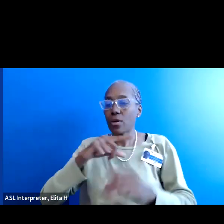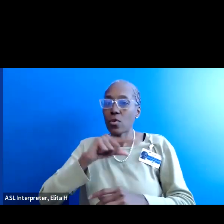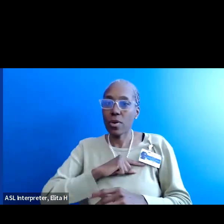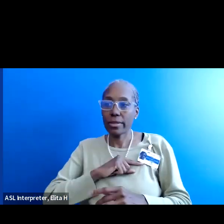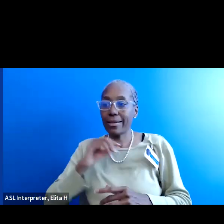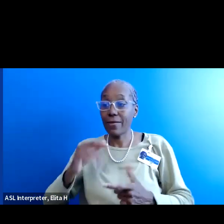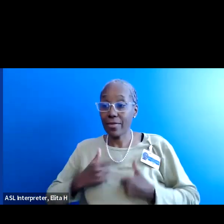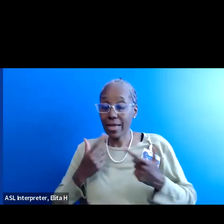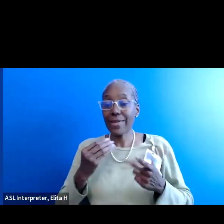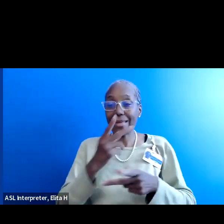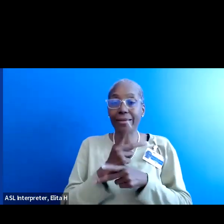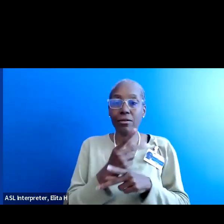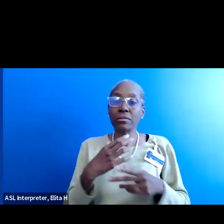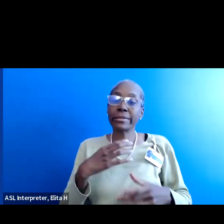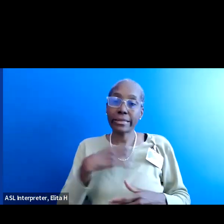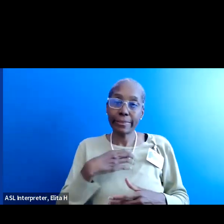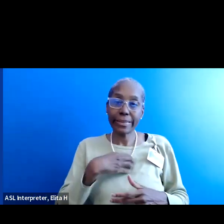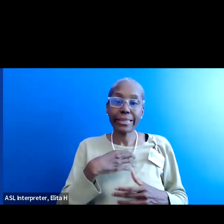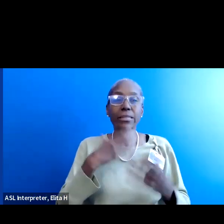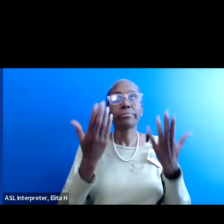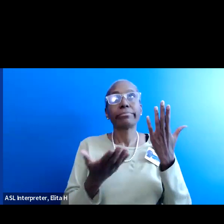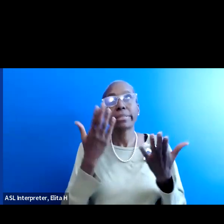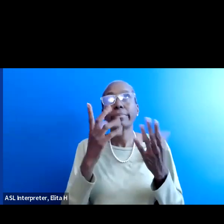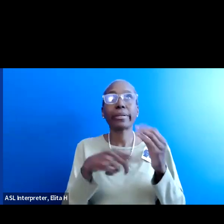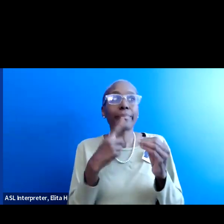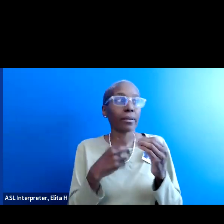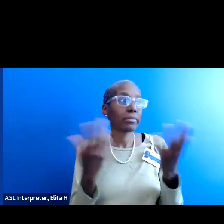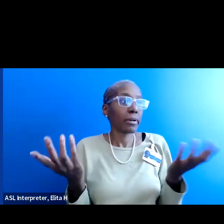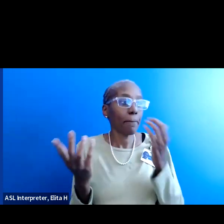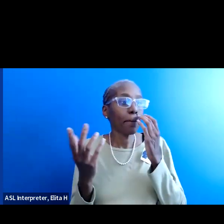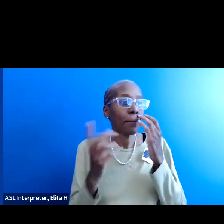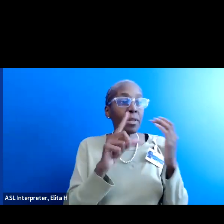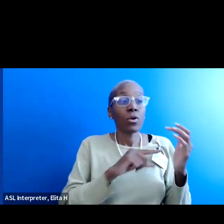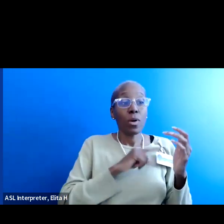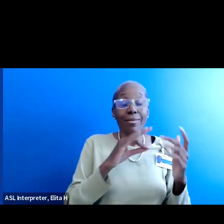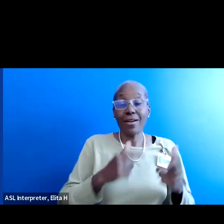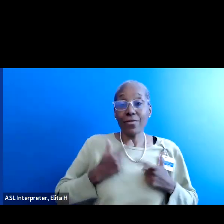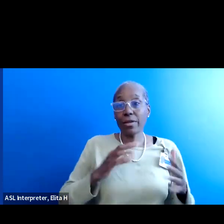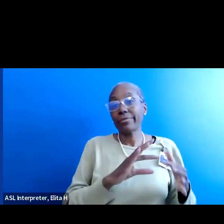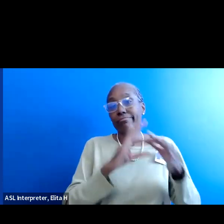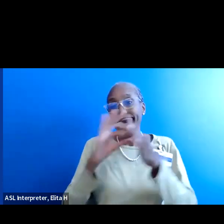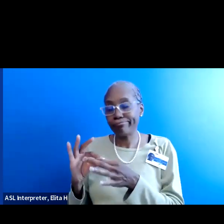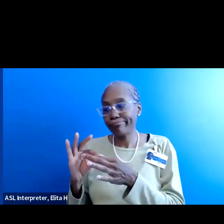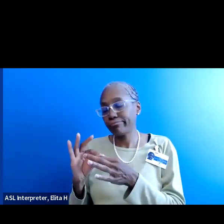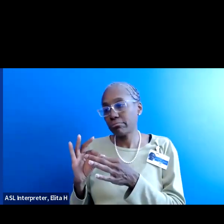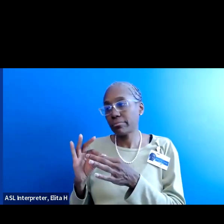So some of the complaints could be about quality of life related to meal